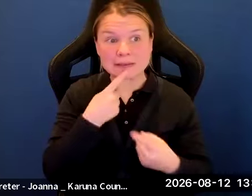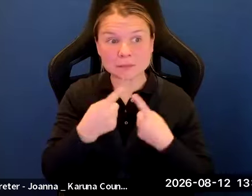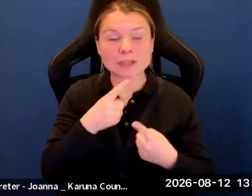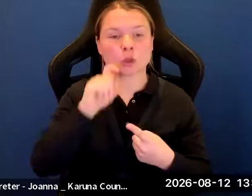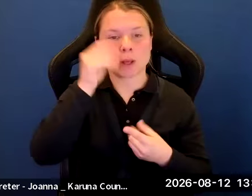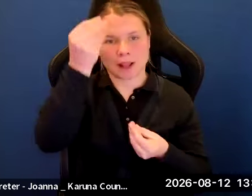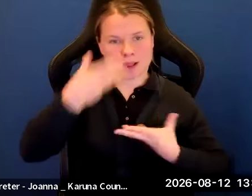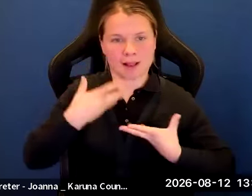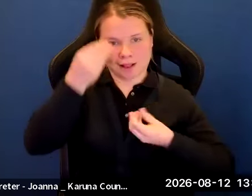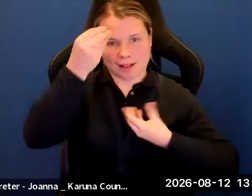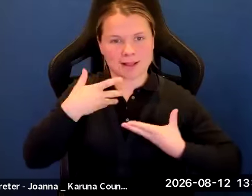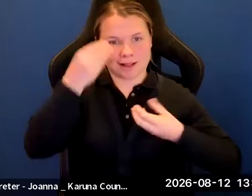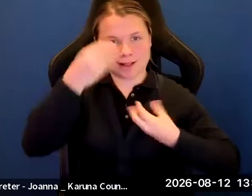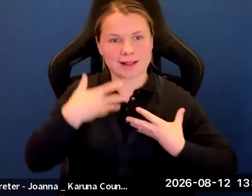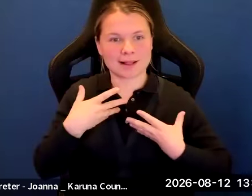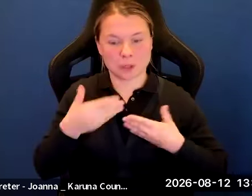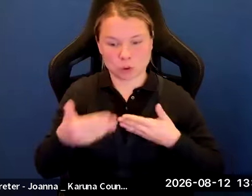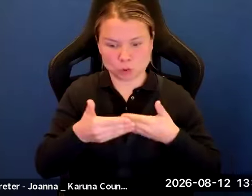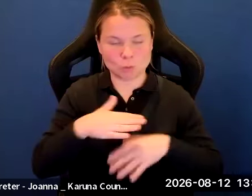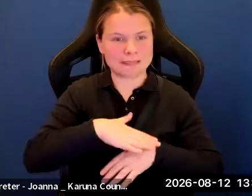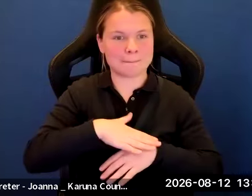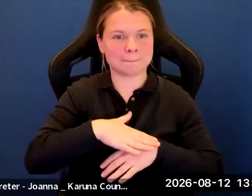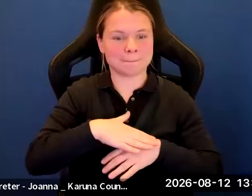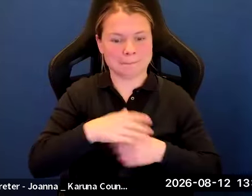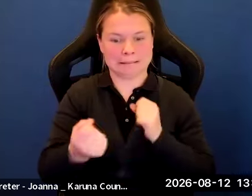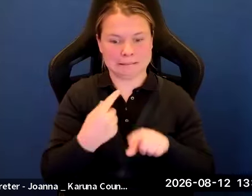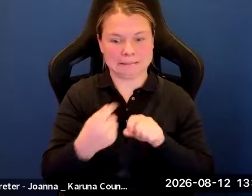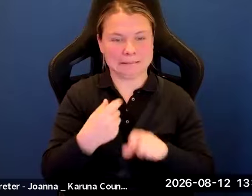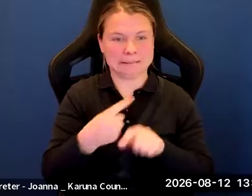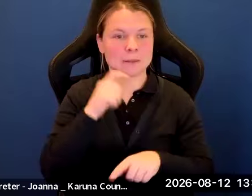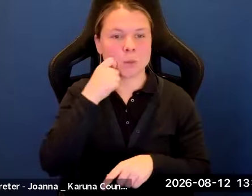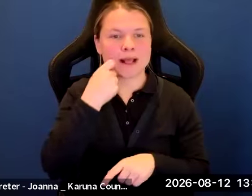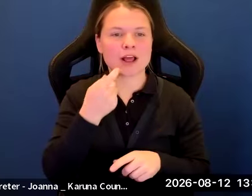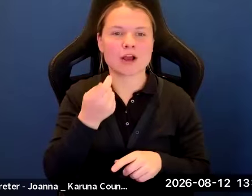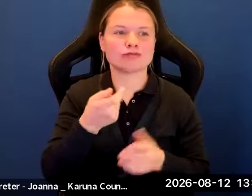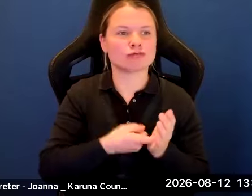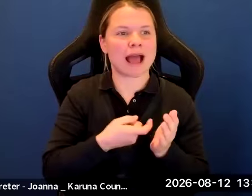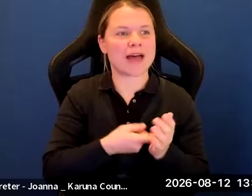fellowship updates and this will mean that when we update